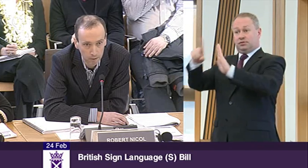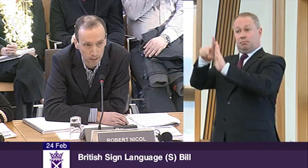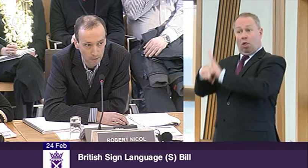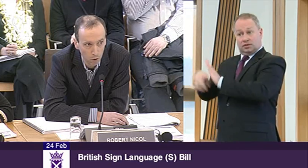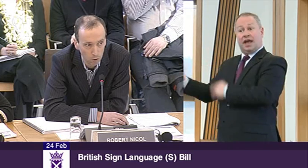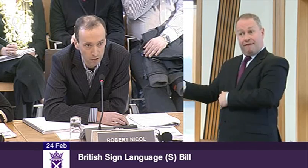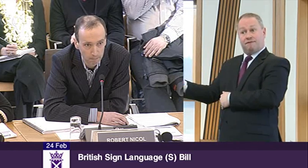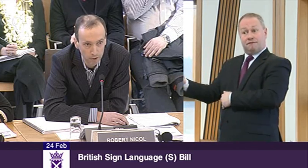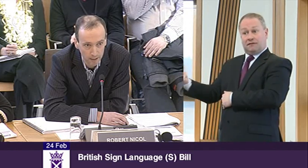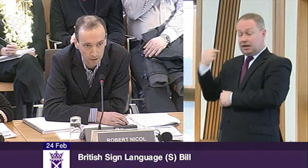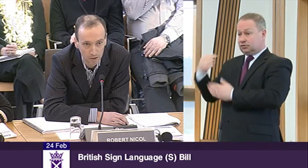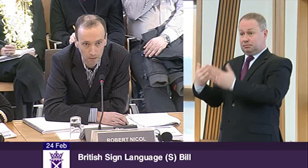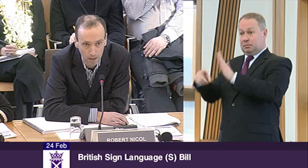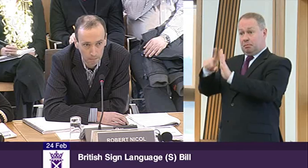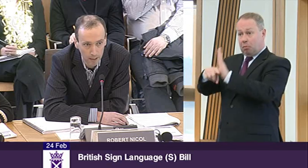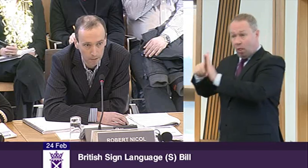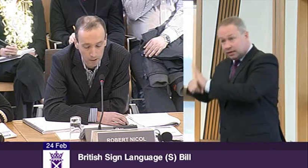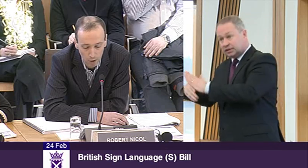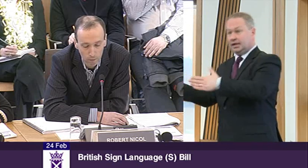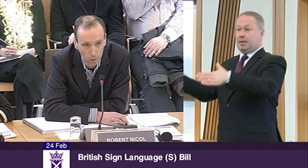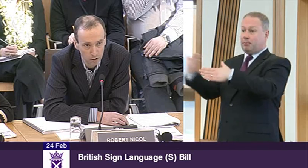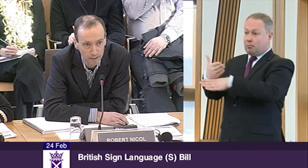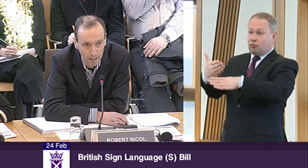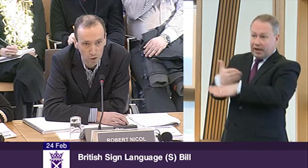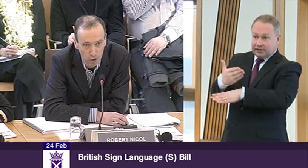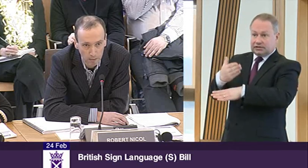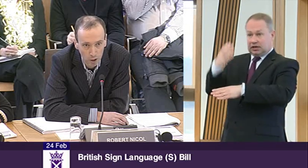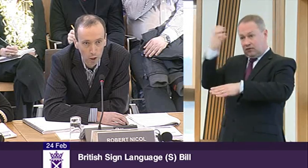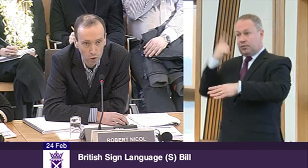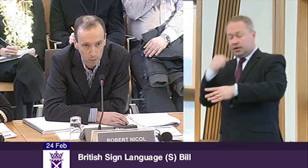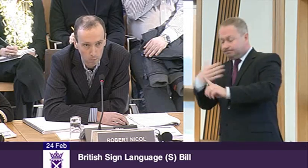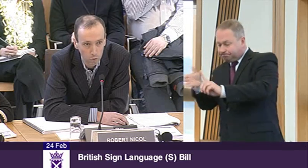It is clear that there are a variety of ways in which Government policy and practice can